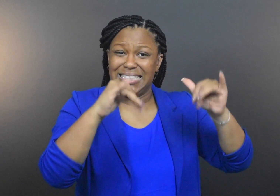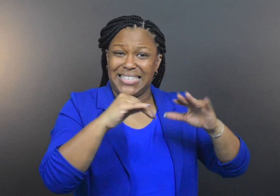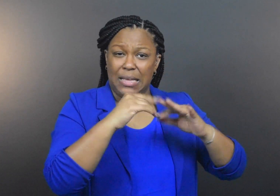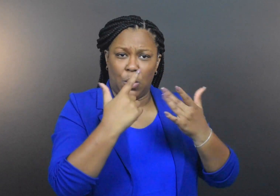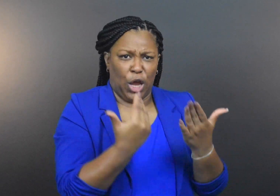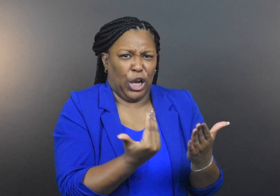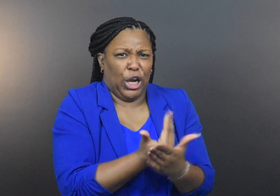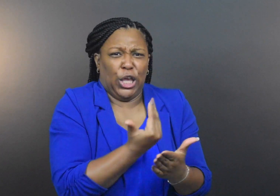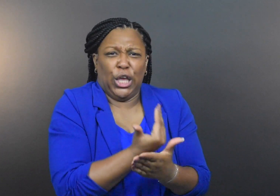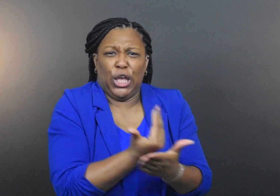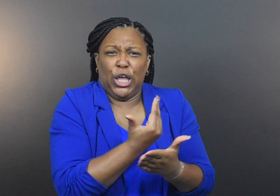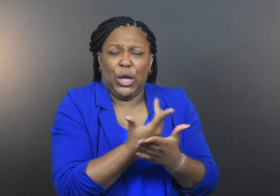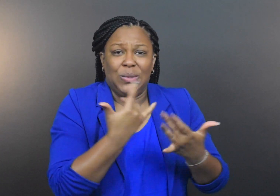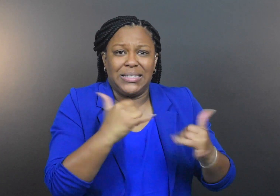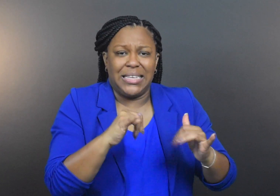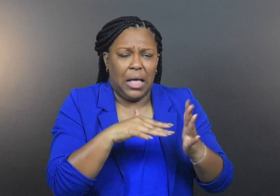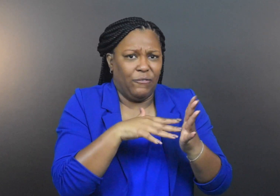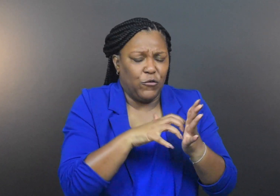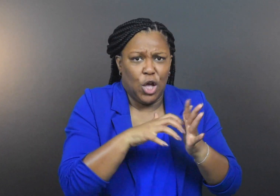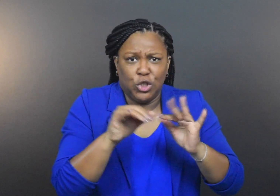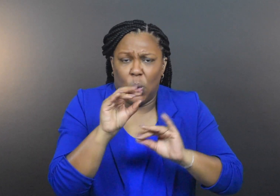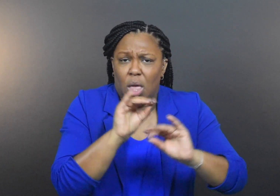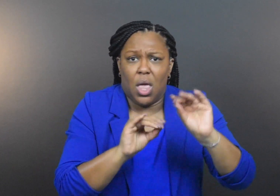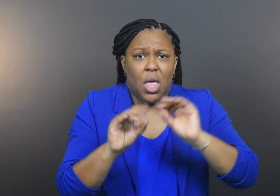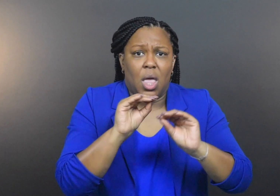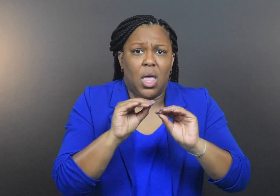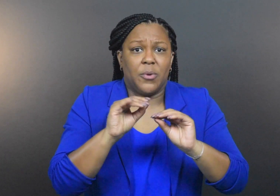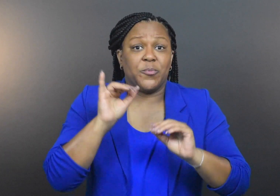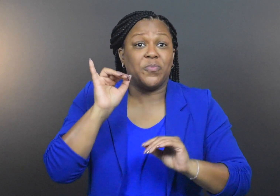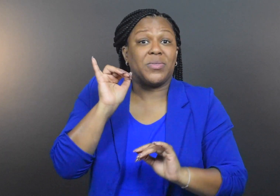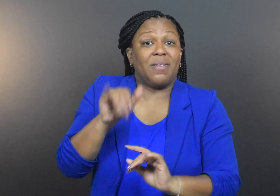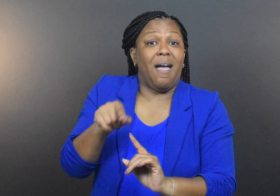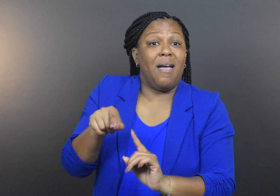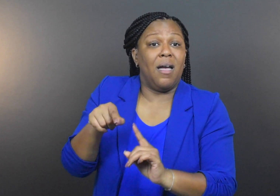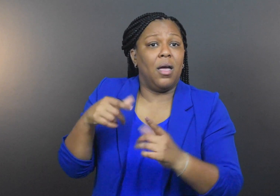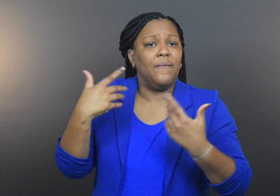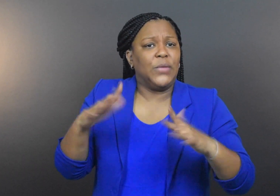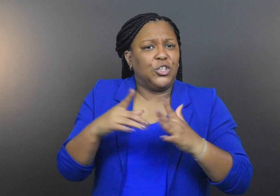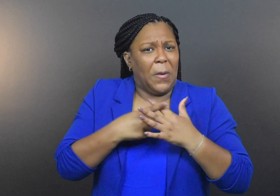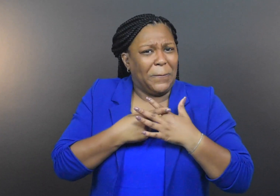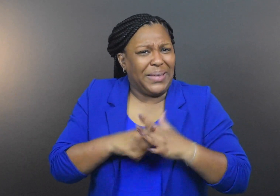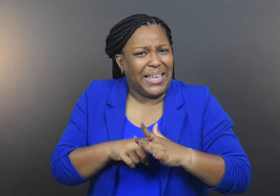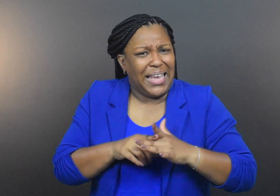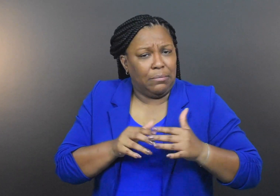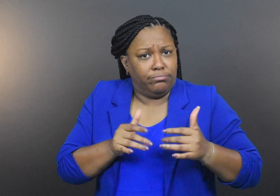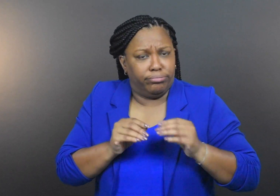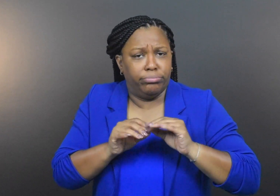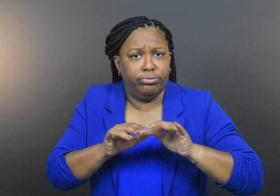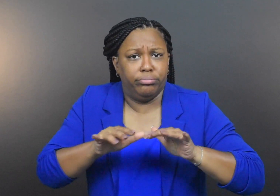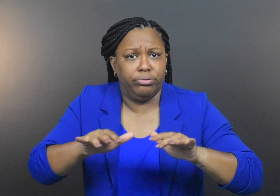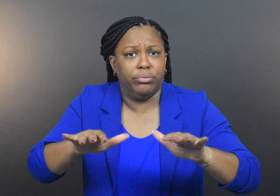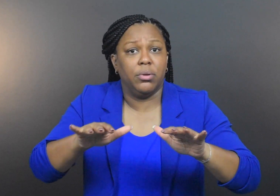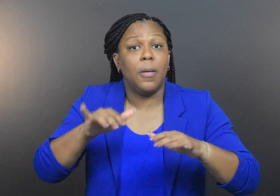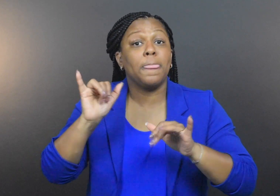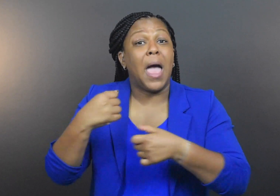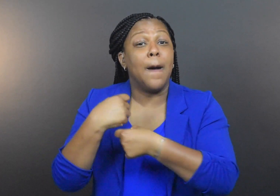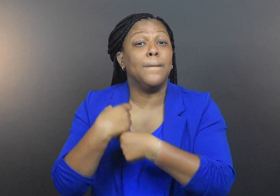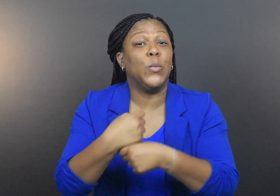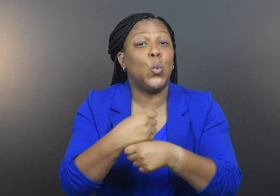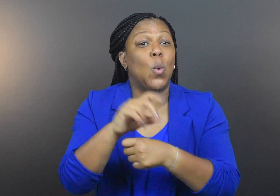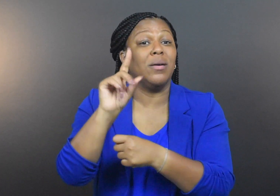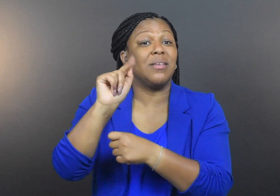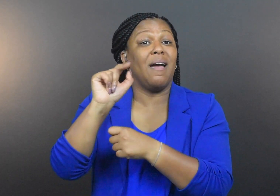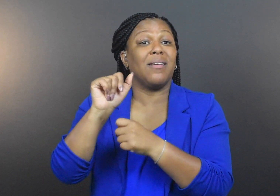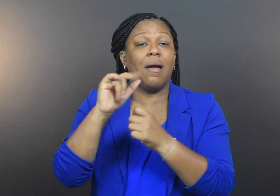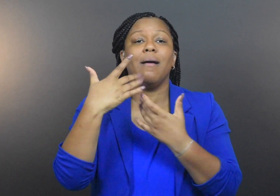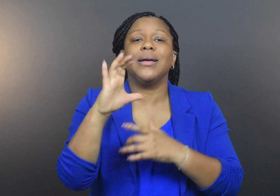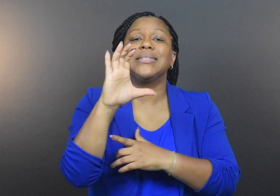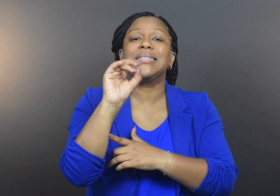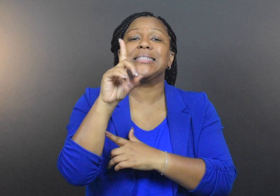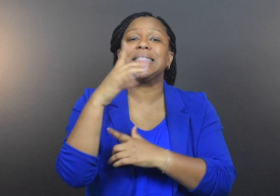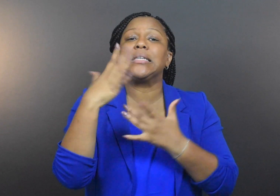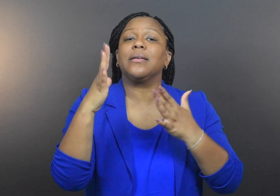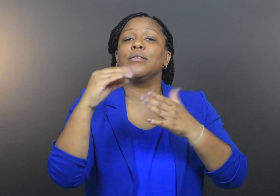and still fragile. It had begun, with sputters, to produce data for CDC’s internal use in April,